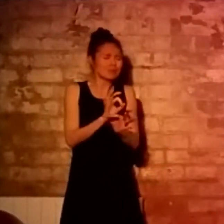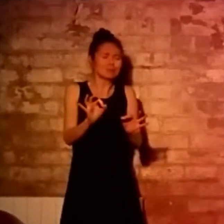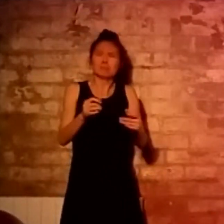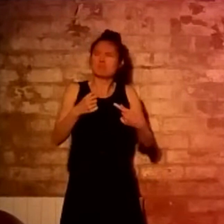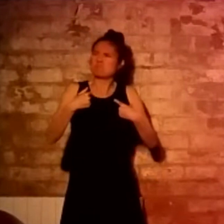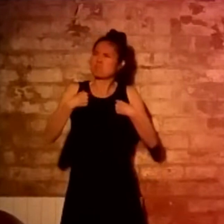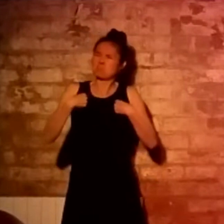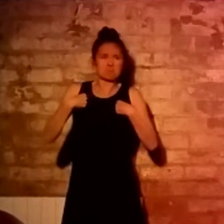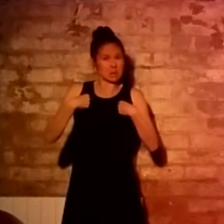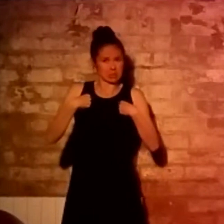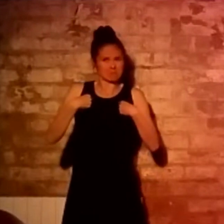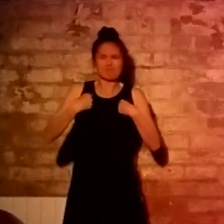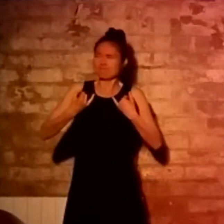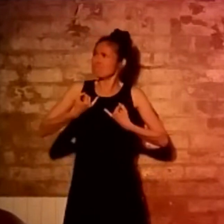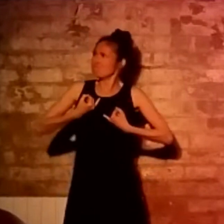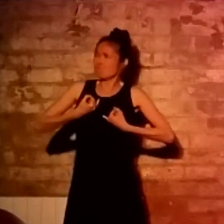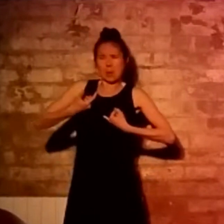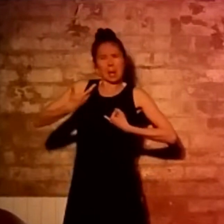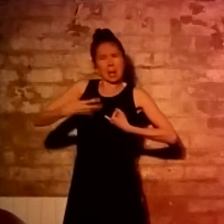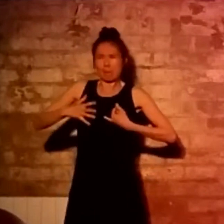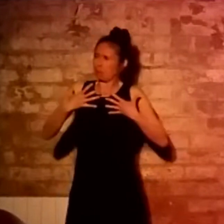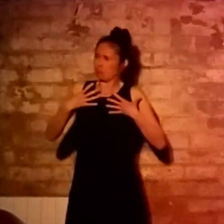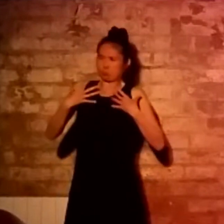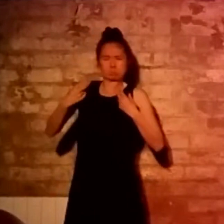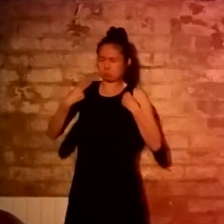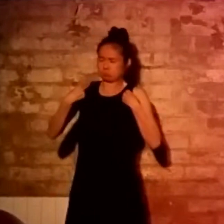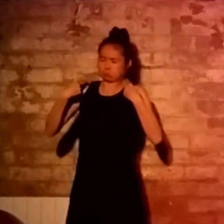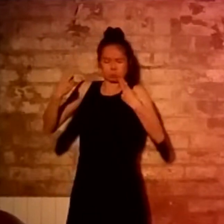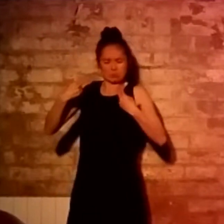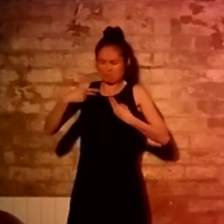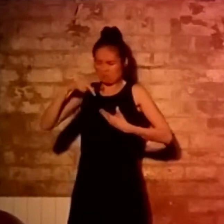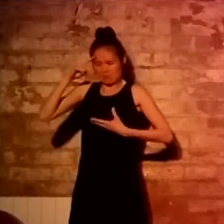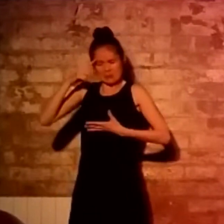I may make choices still in defiance of fate's contempt.